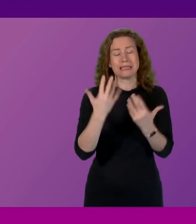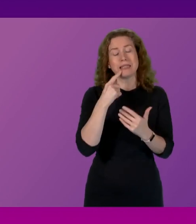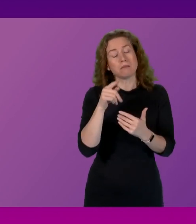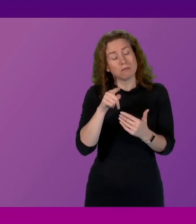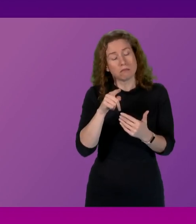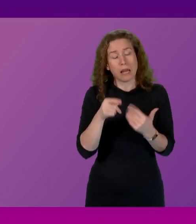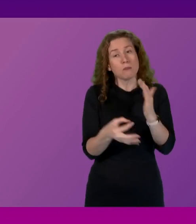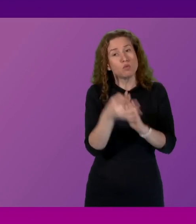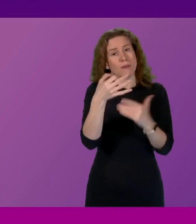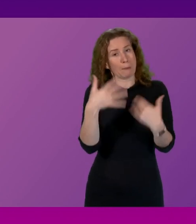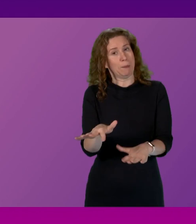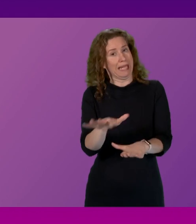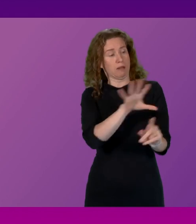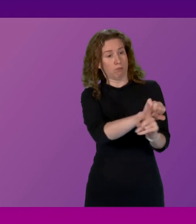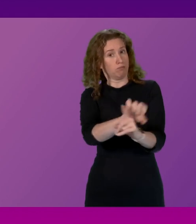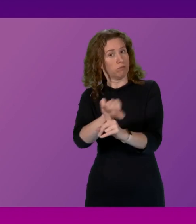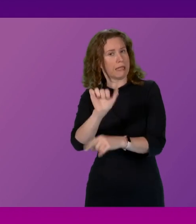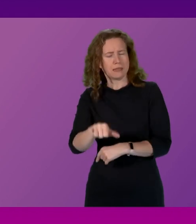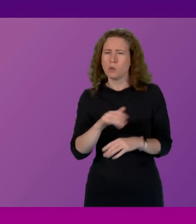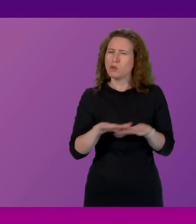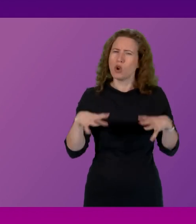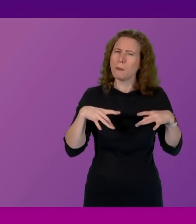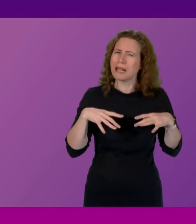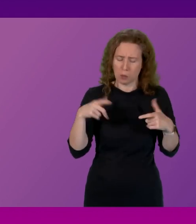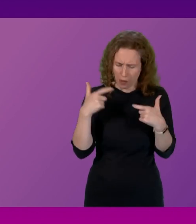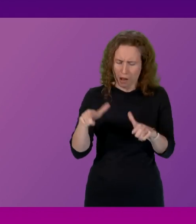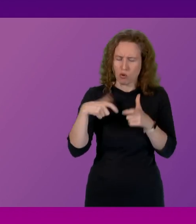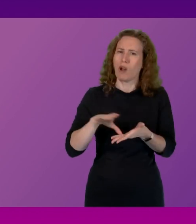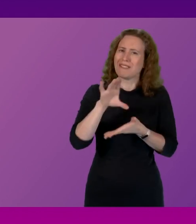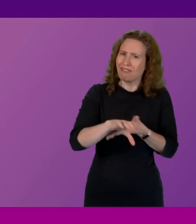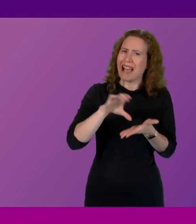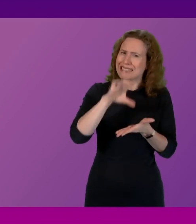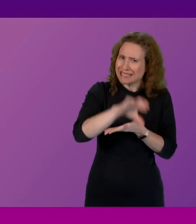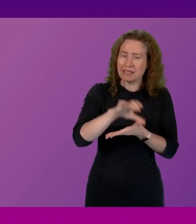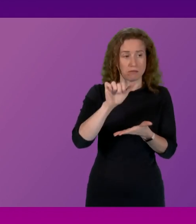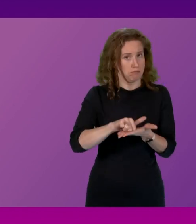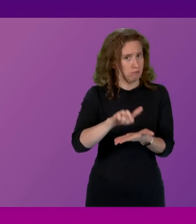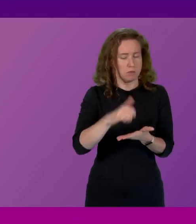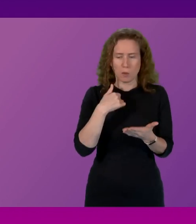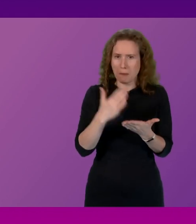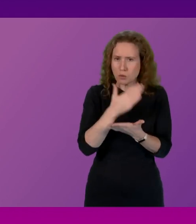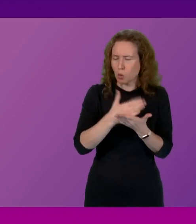We are not complacent, and we will continue to invest. As I have said, we will continue to invest in ensuring that we have an adequate number